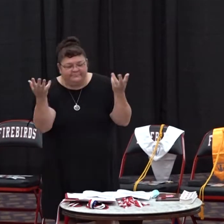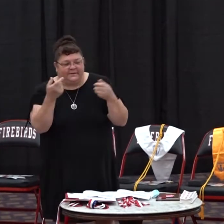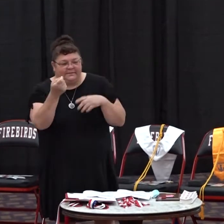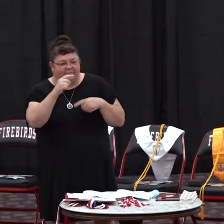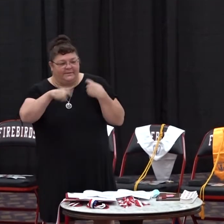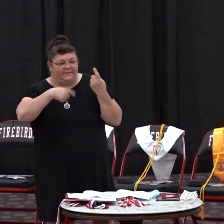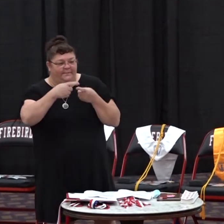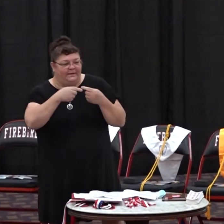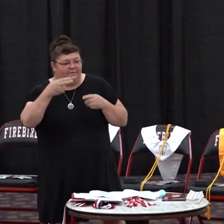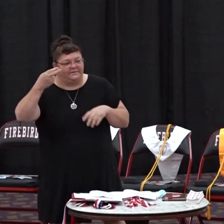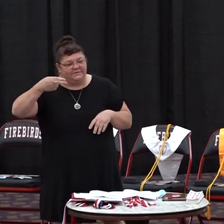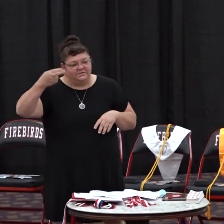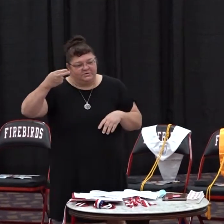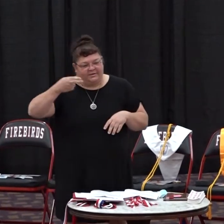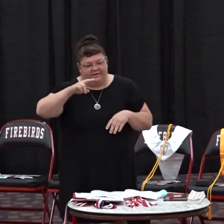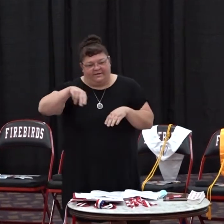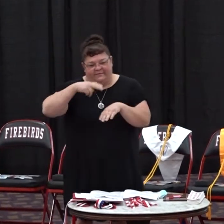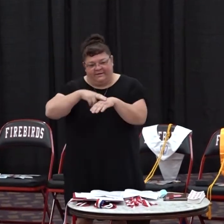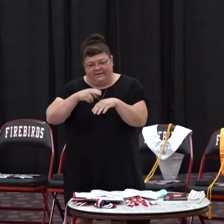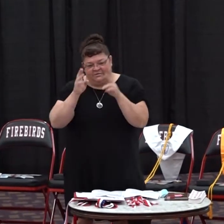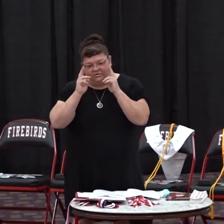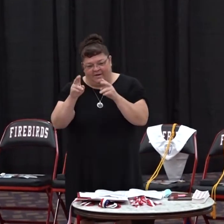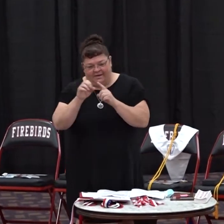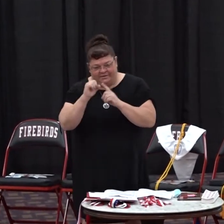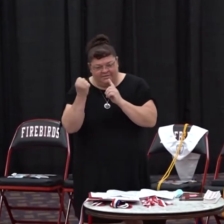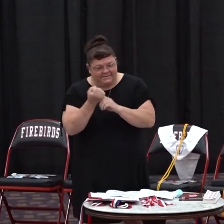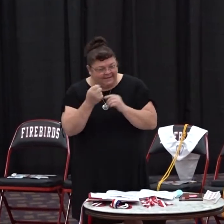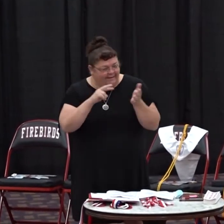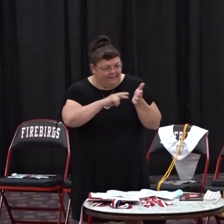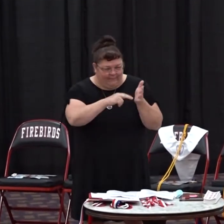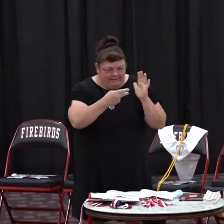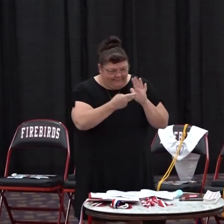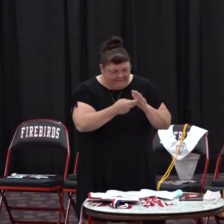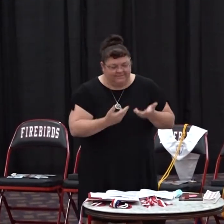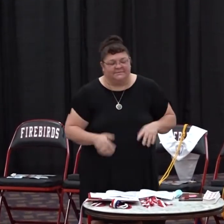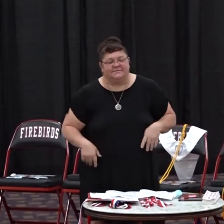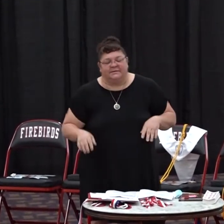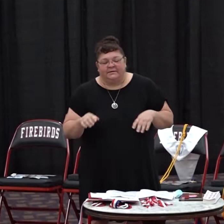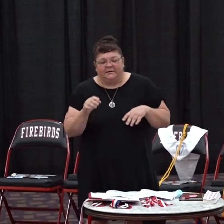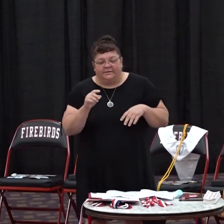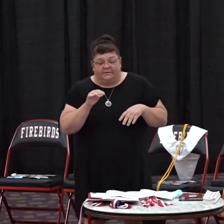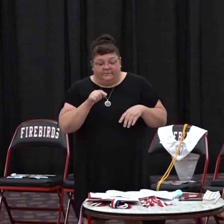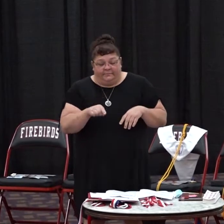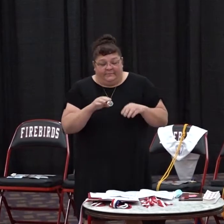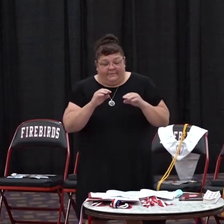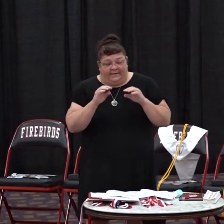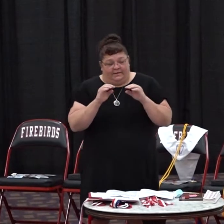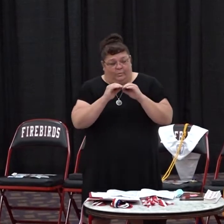And I wanted to inform you all a little bit about the history of the National Honor Society and what that means.